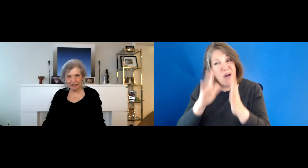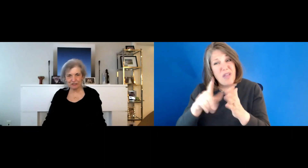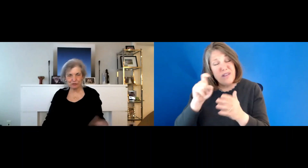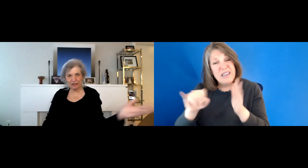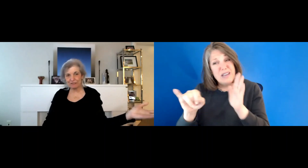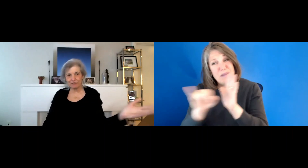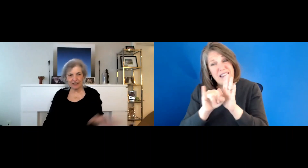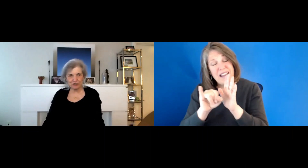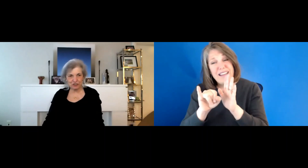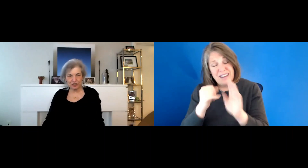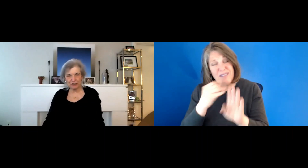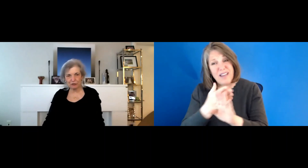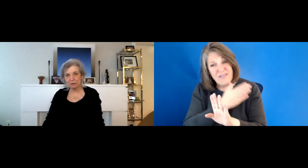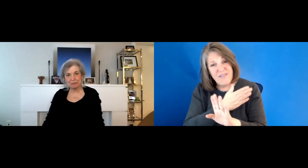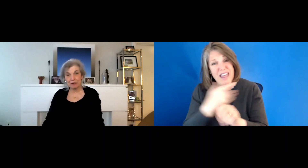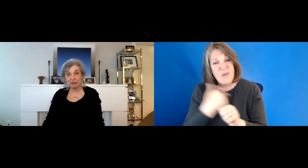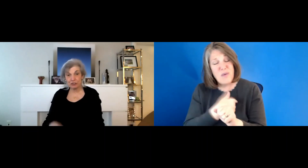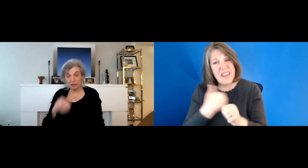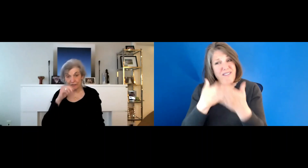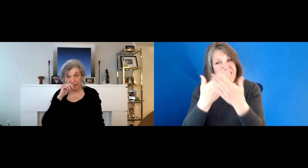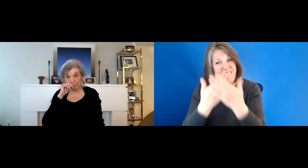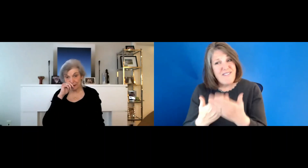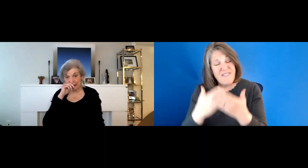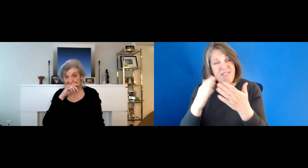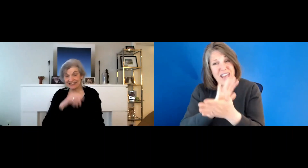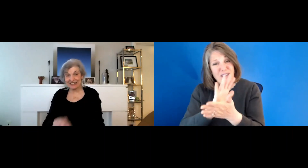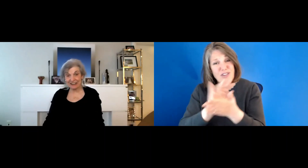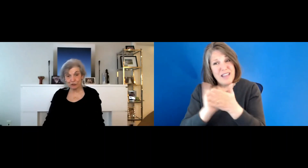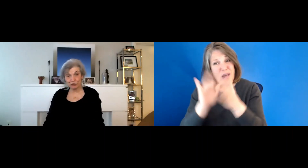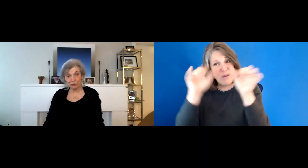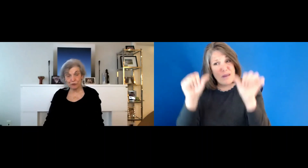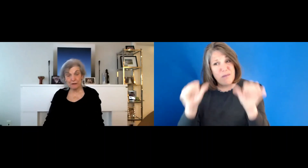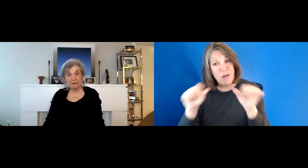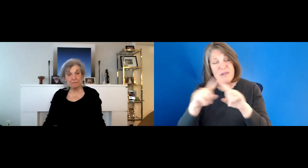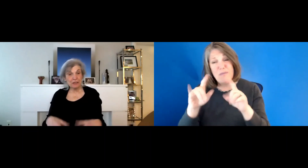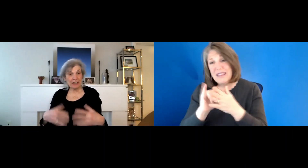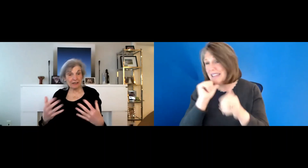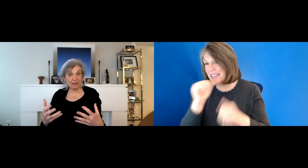There is a fact sheet that will be posted on that but that is not new.